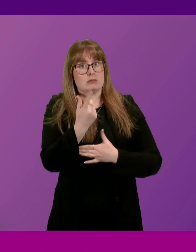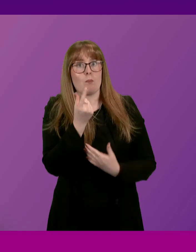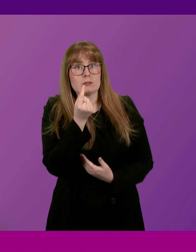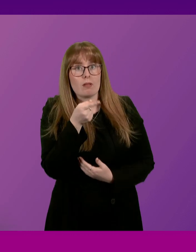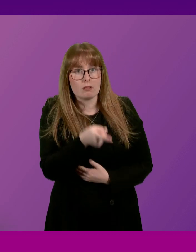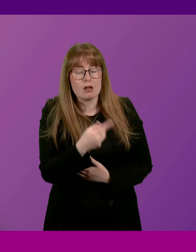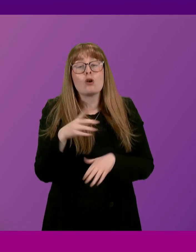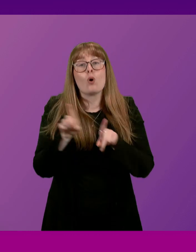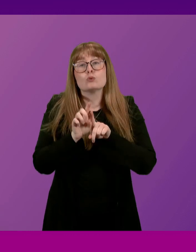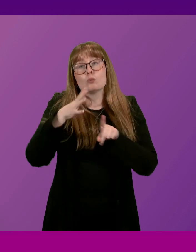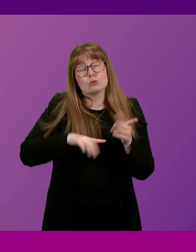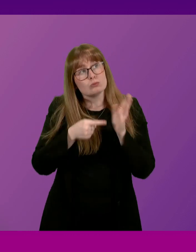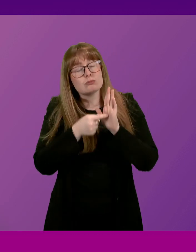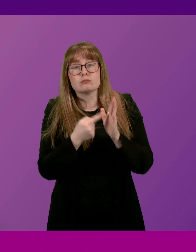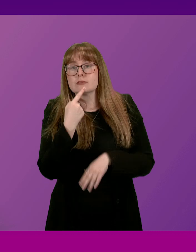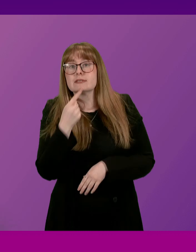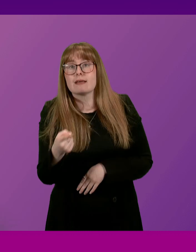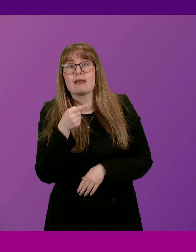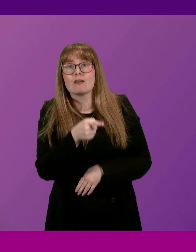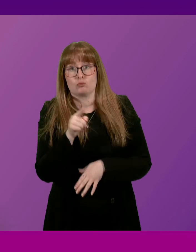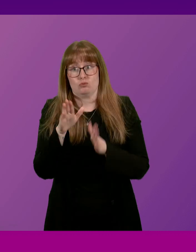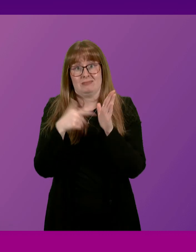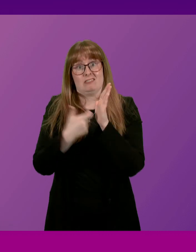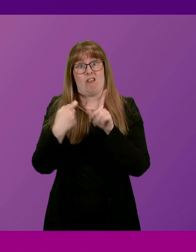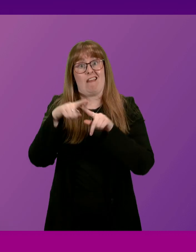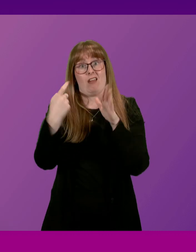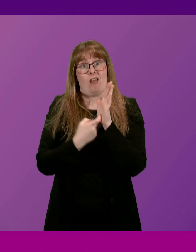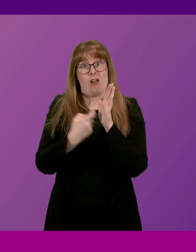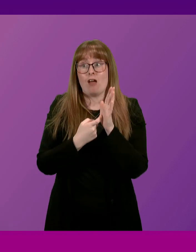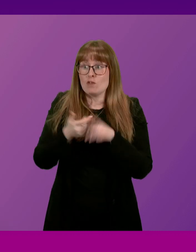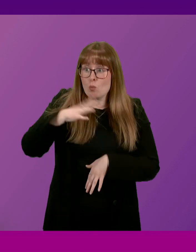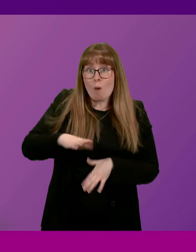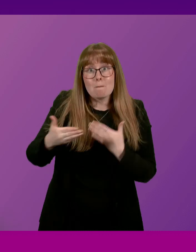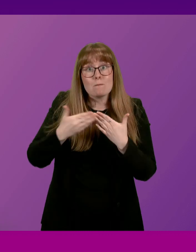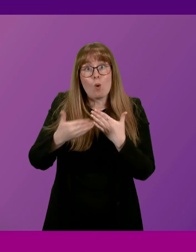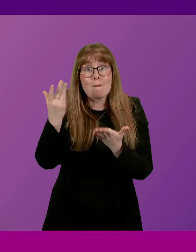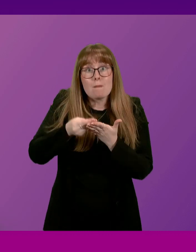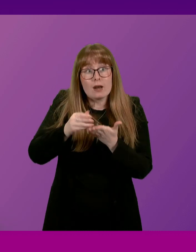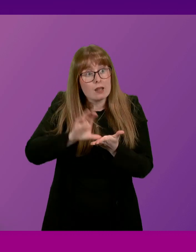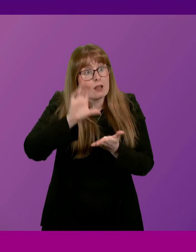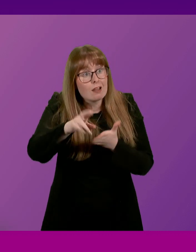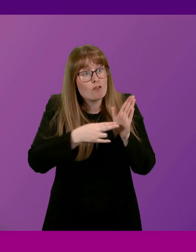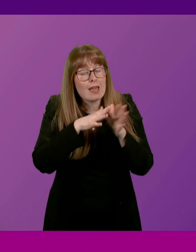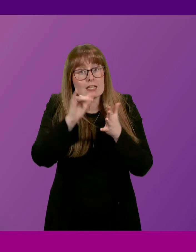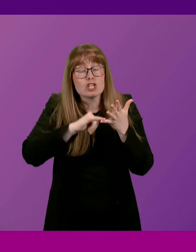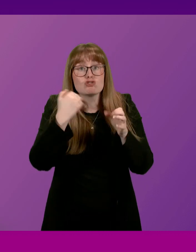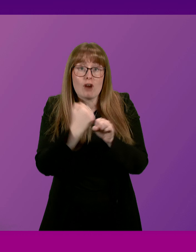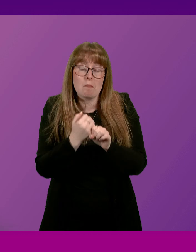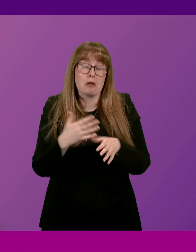I also point out to Mr Kerr that if he wants more money spent on NHS Grampian, he should have voted